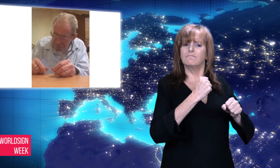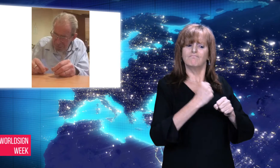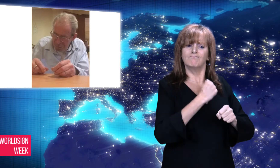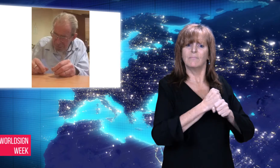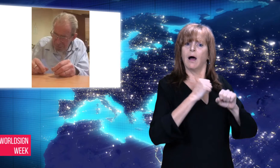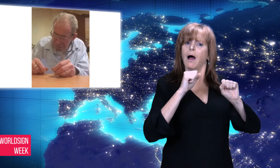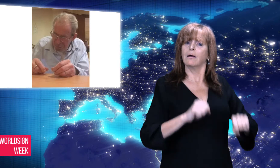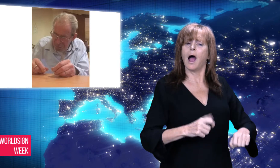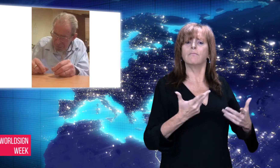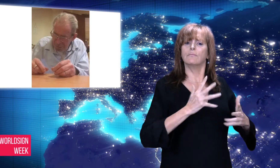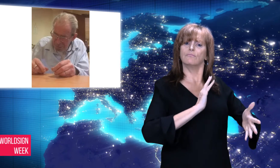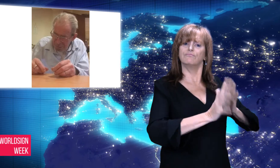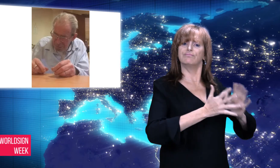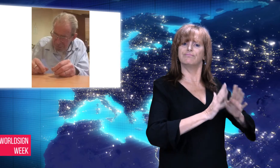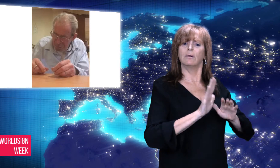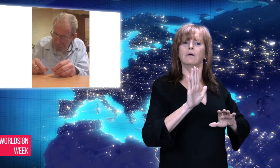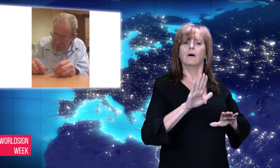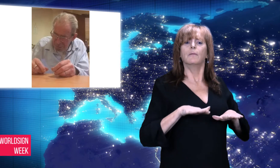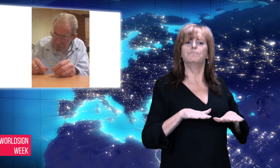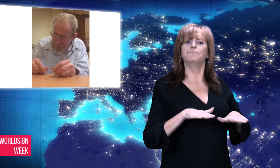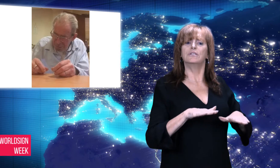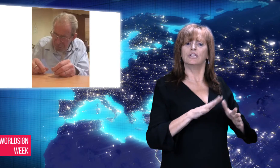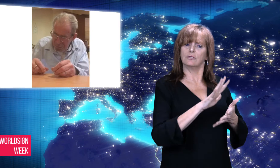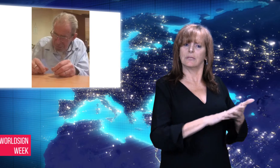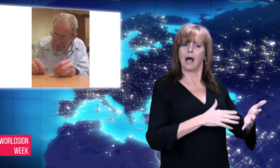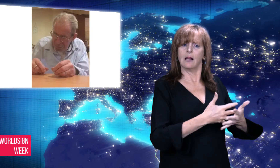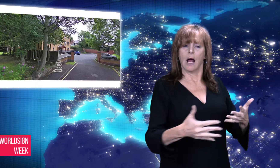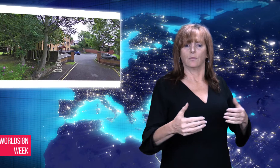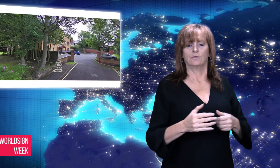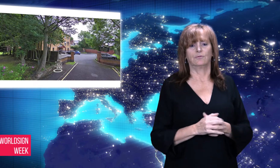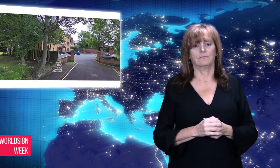communicate in British Sign Language (BSL).